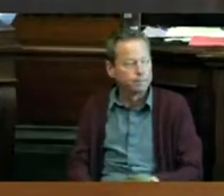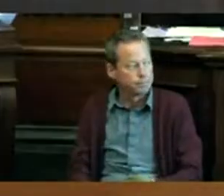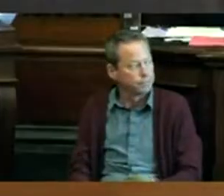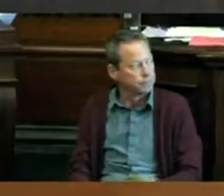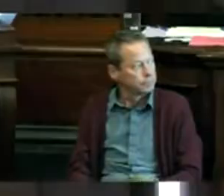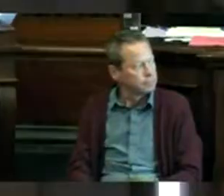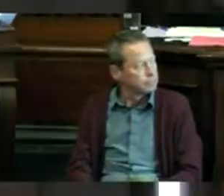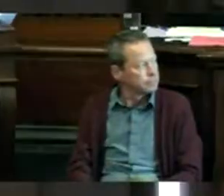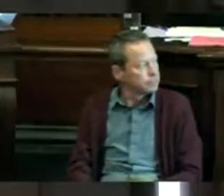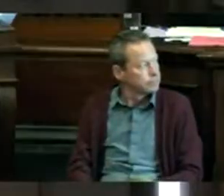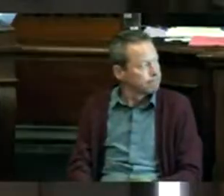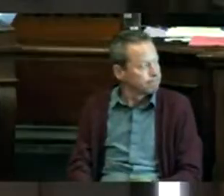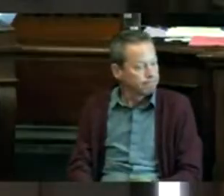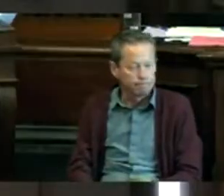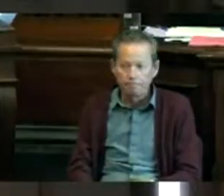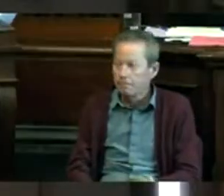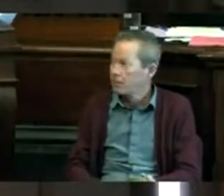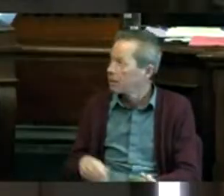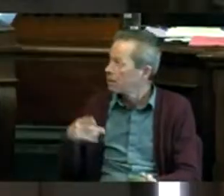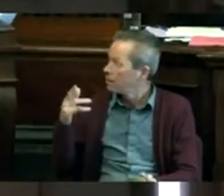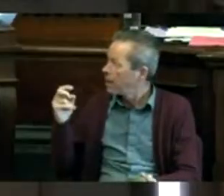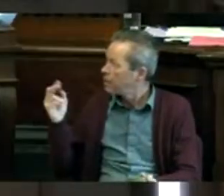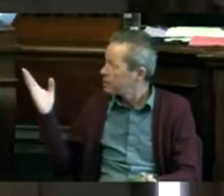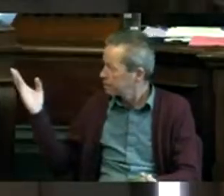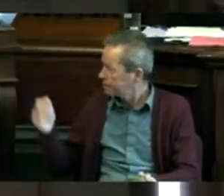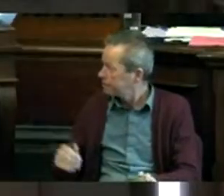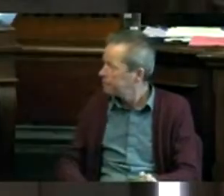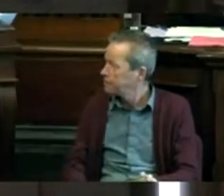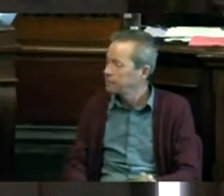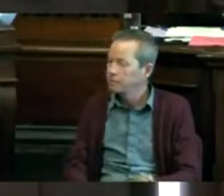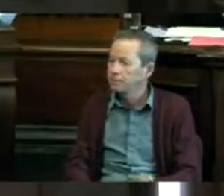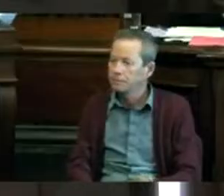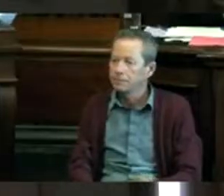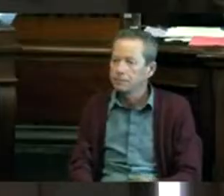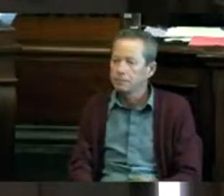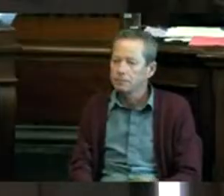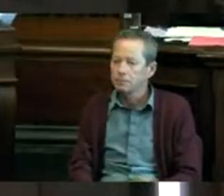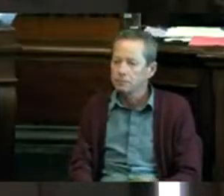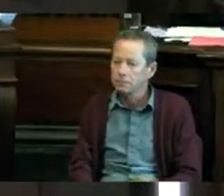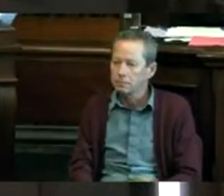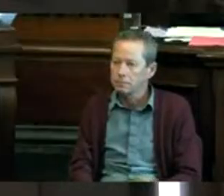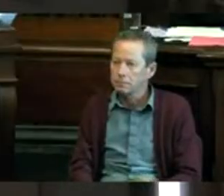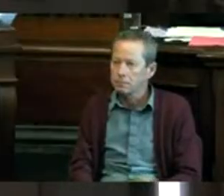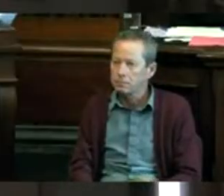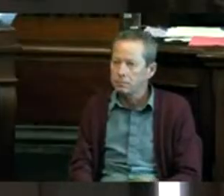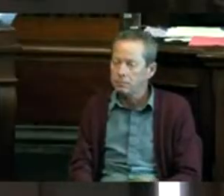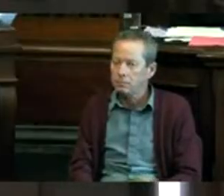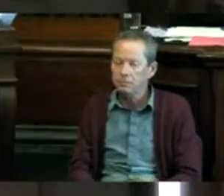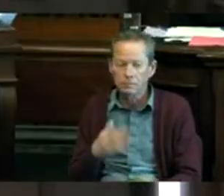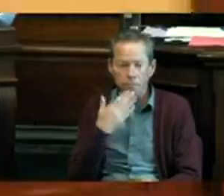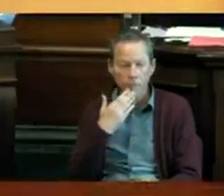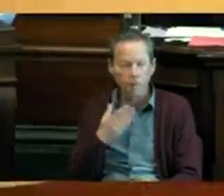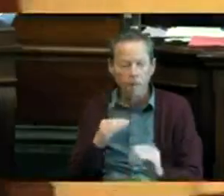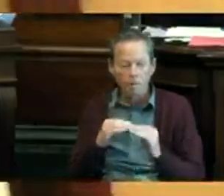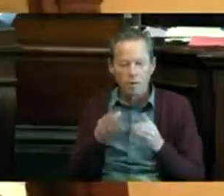many of those five leading names